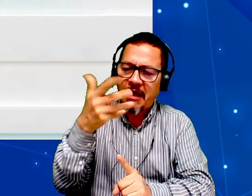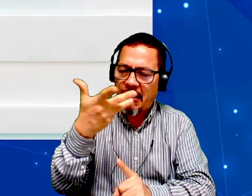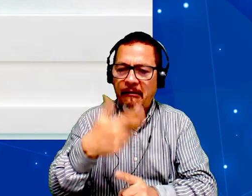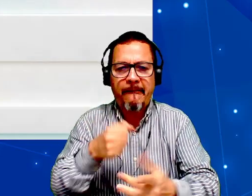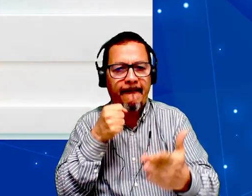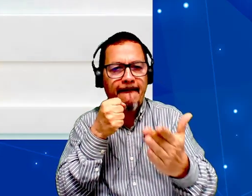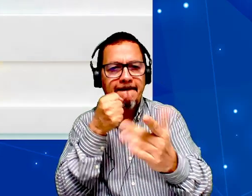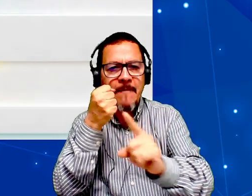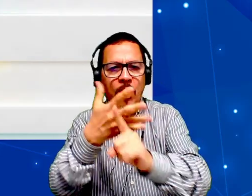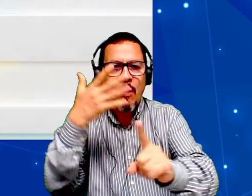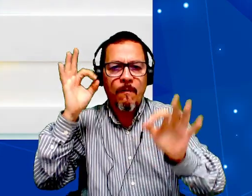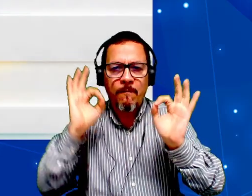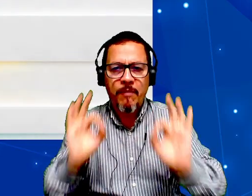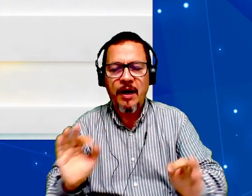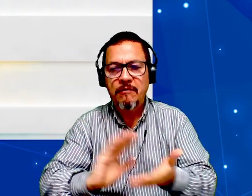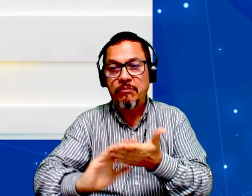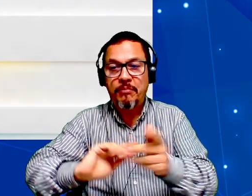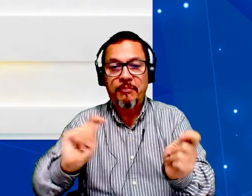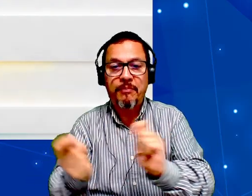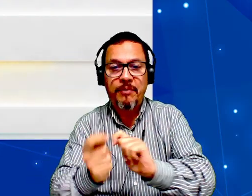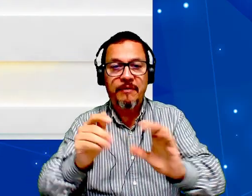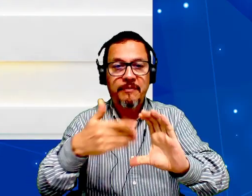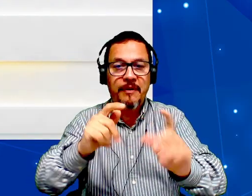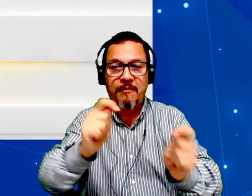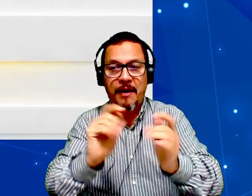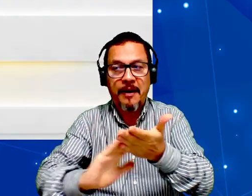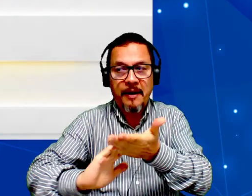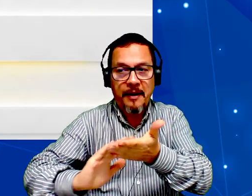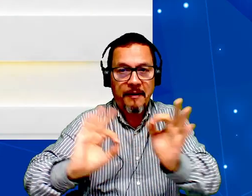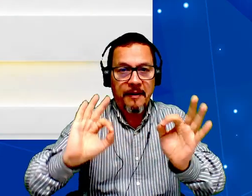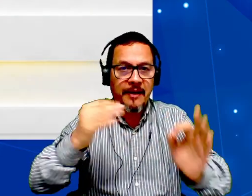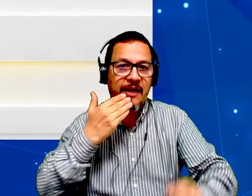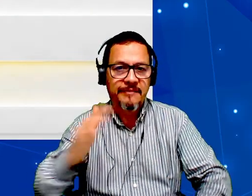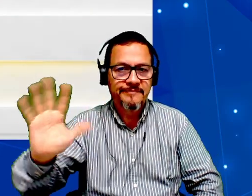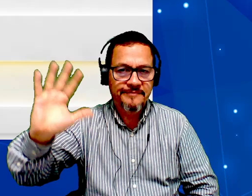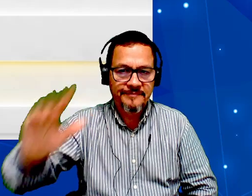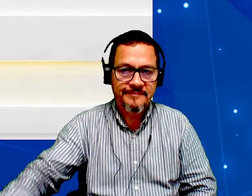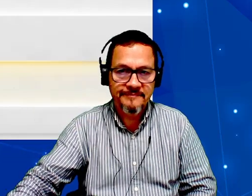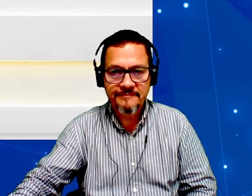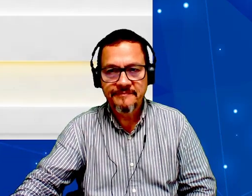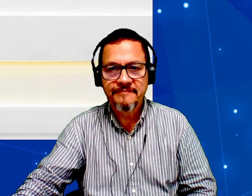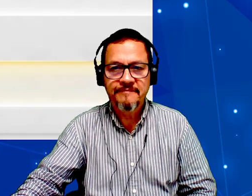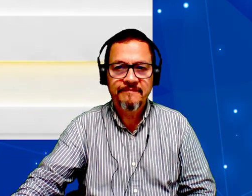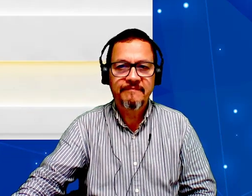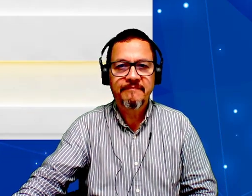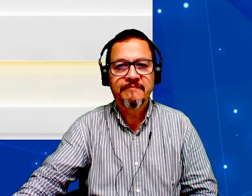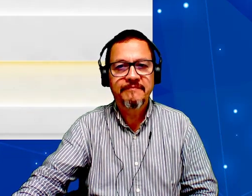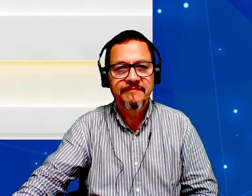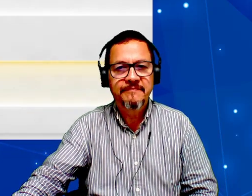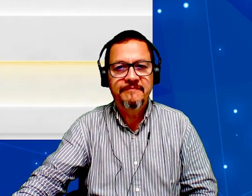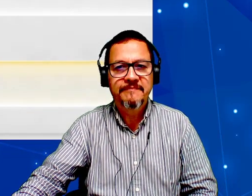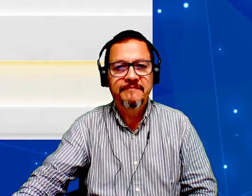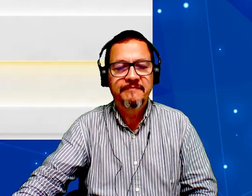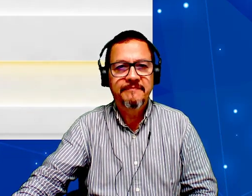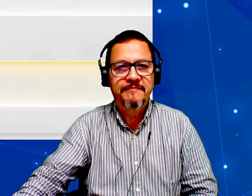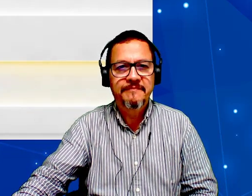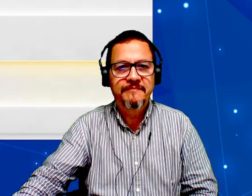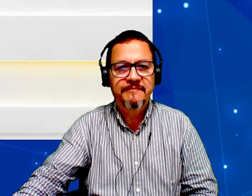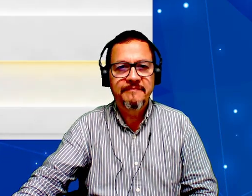needs to be done. Greta Thunberg, thank you very much for joining us this morning.